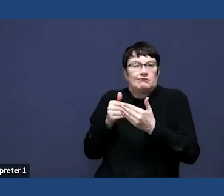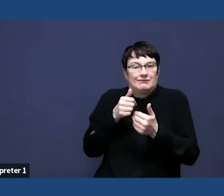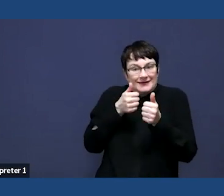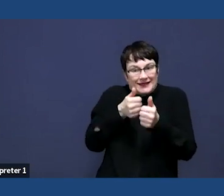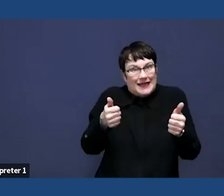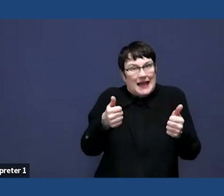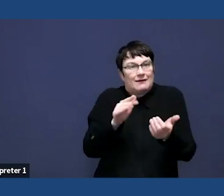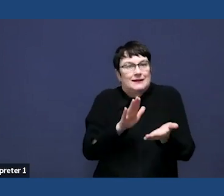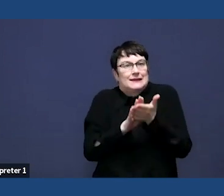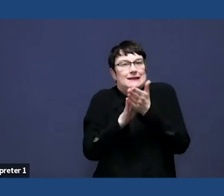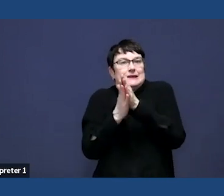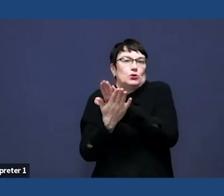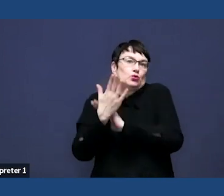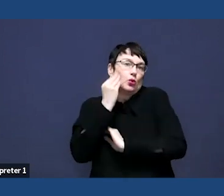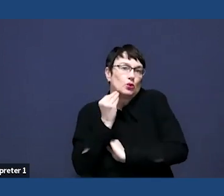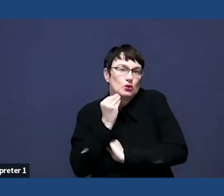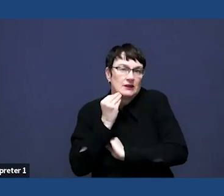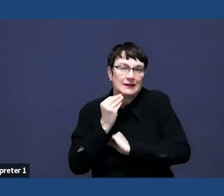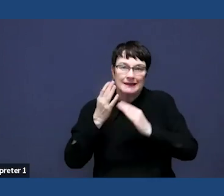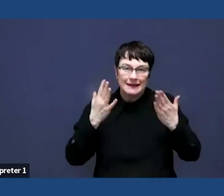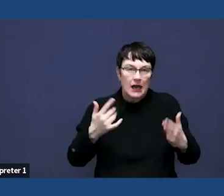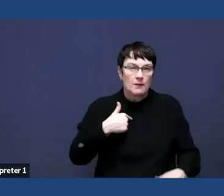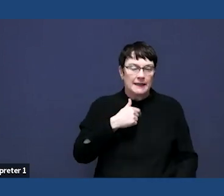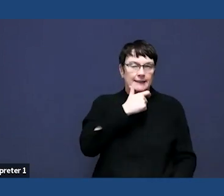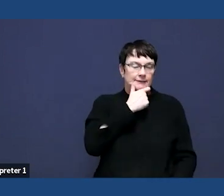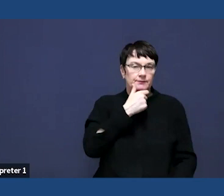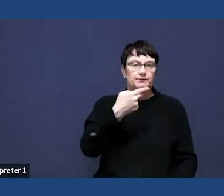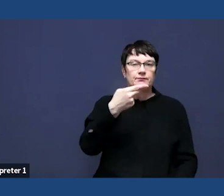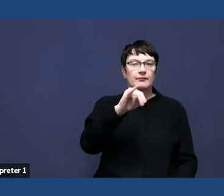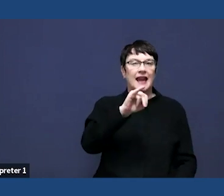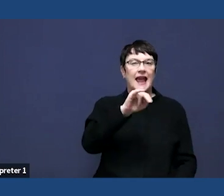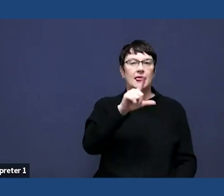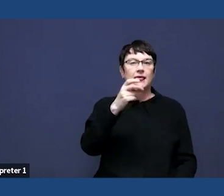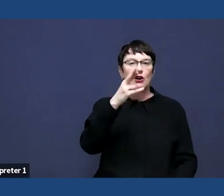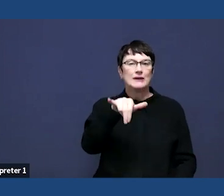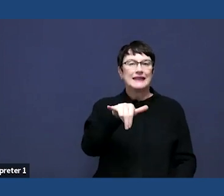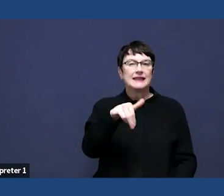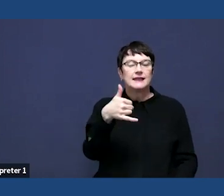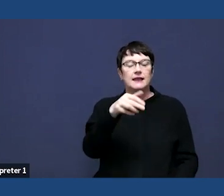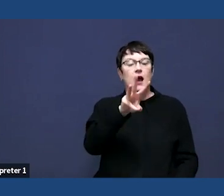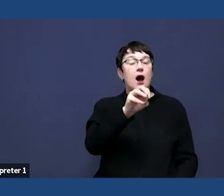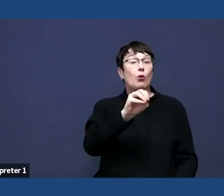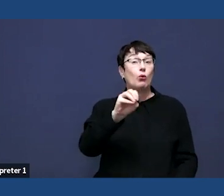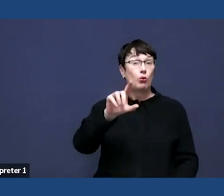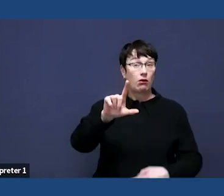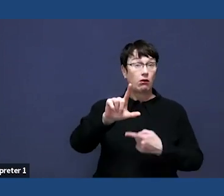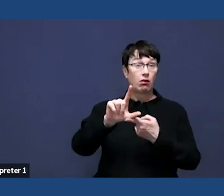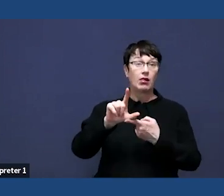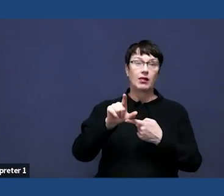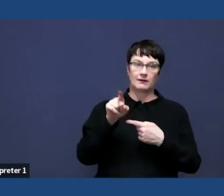I know that BCG has done a lot of research in this area, specifically in the employment area.